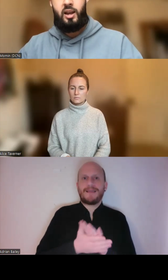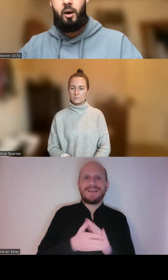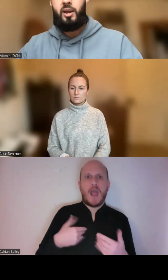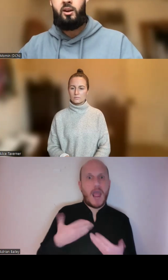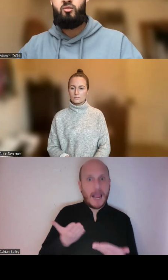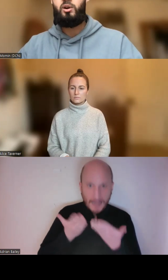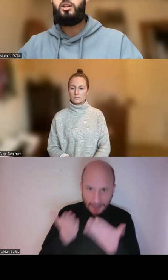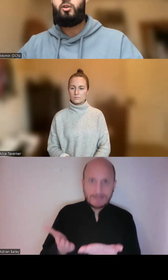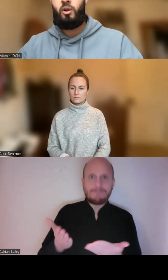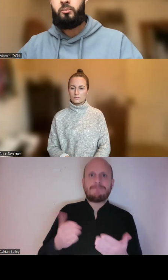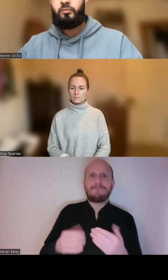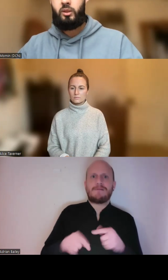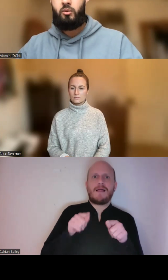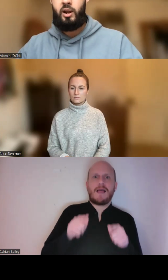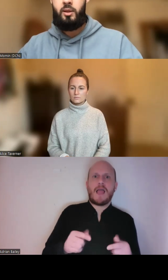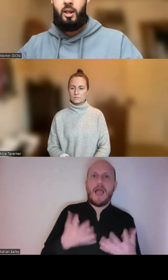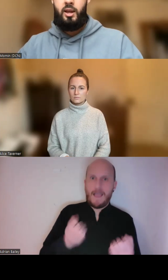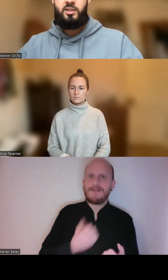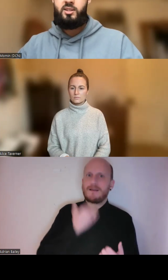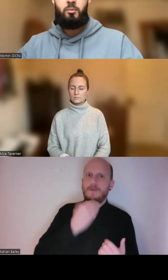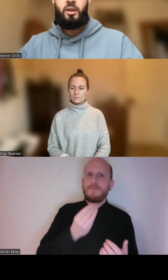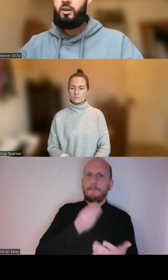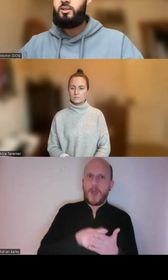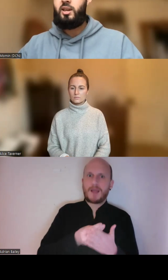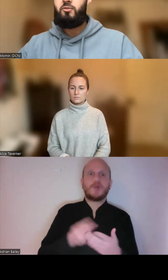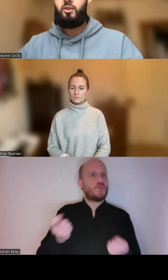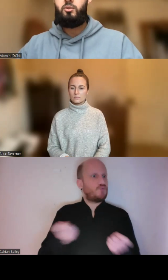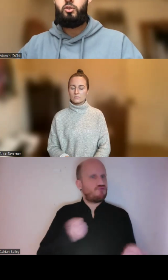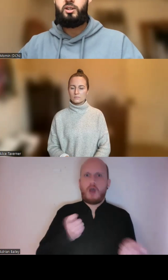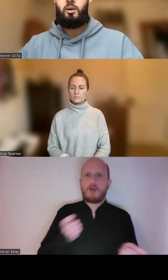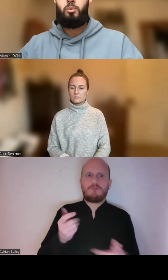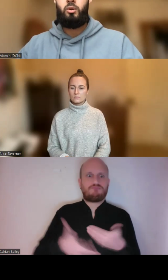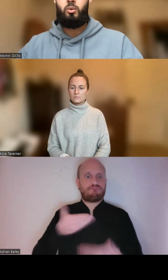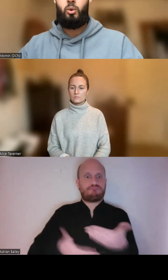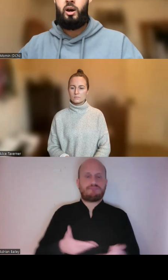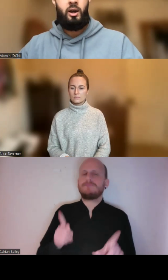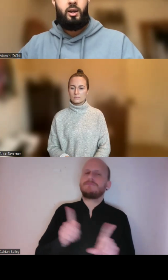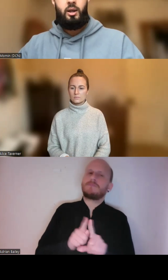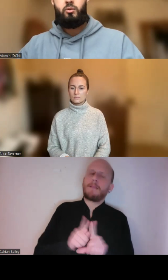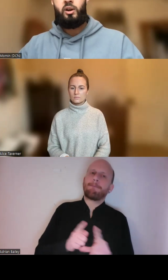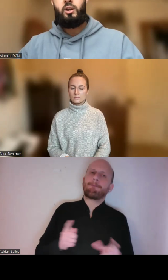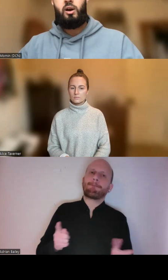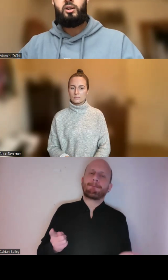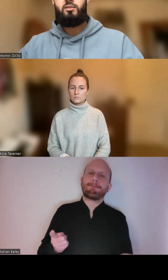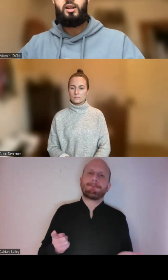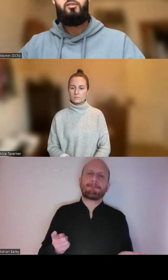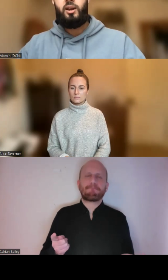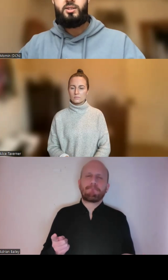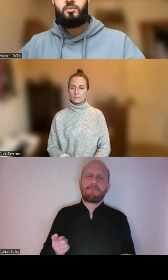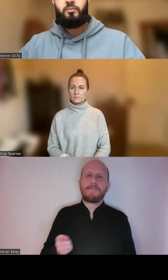the campaign enough money to run. It's the same thing as if you for example, were running around giving leaflets.